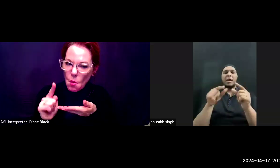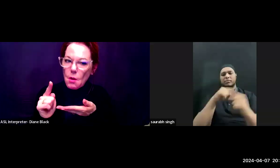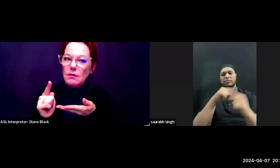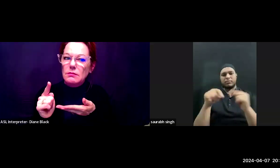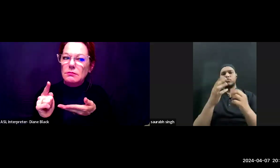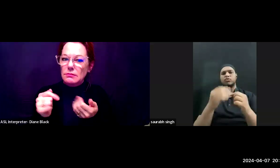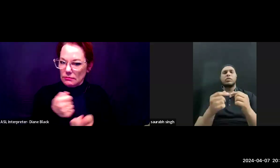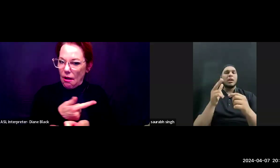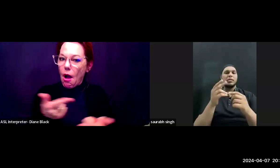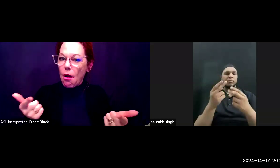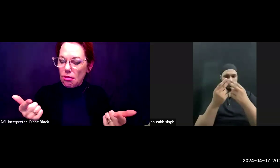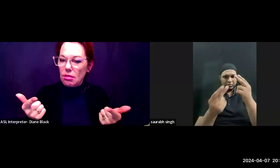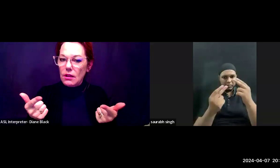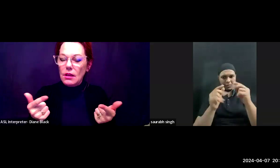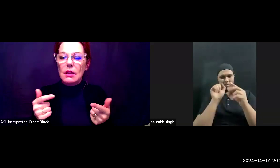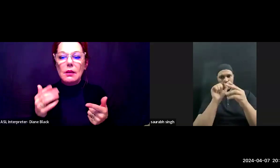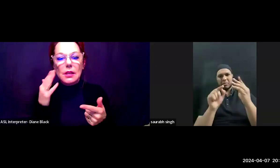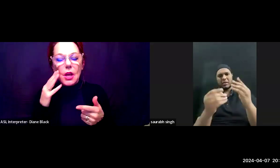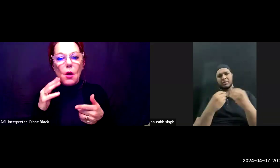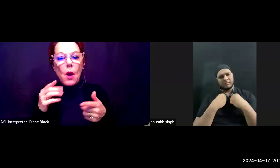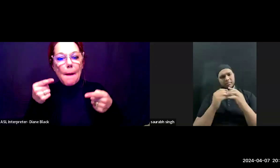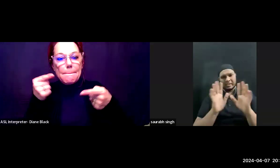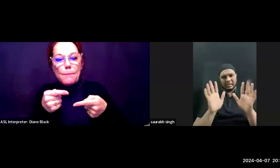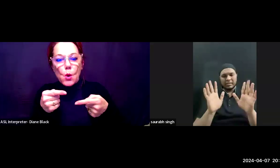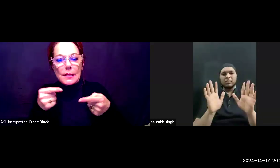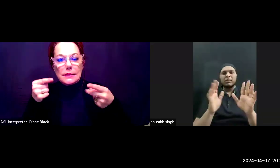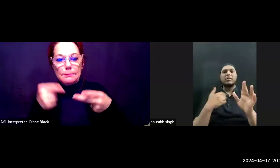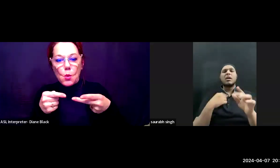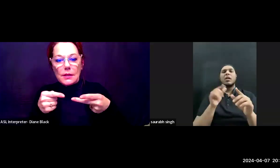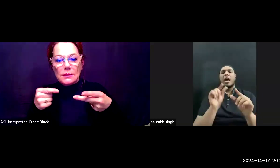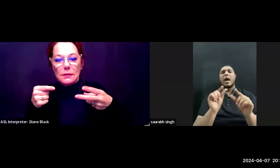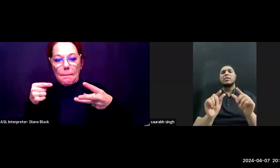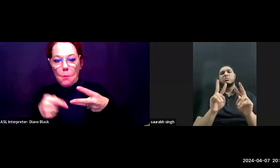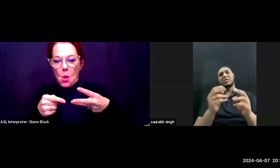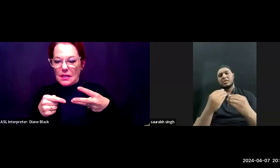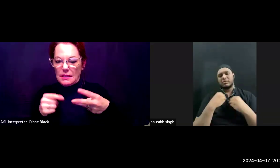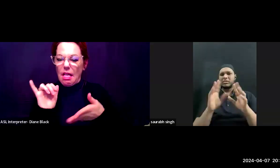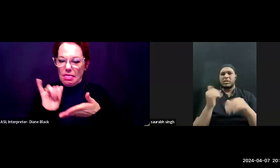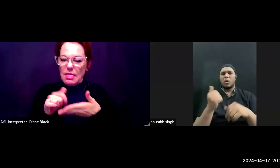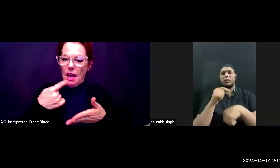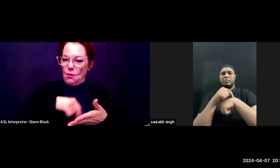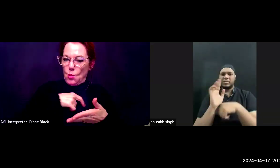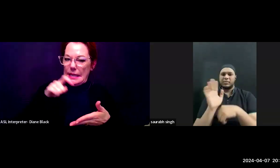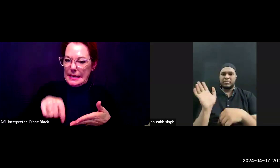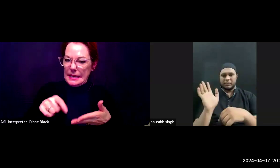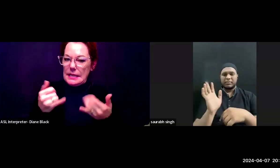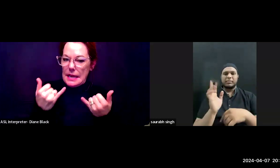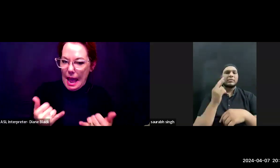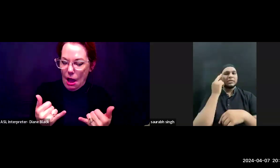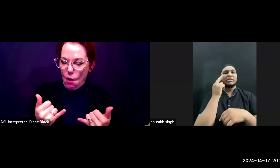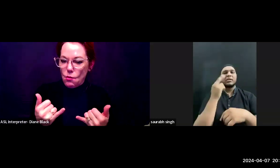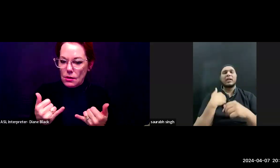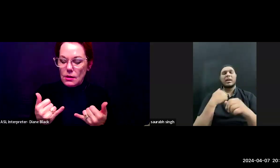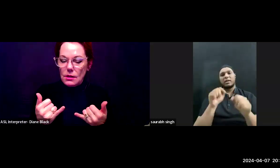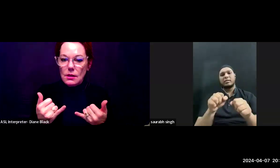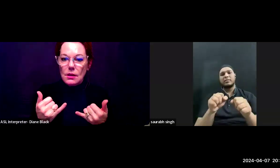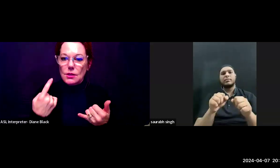and just points. Points is what we needed at this time. so that we can grasp what you're trying to